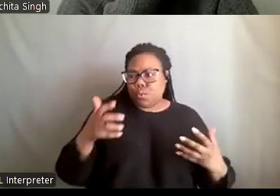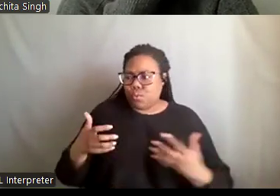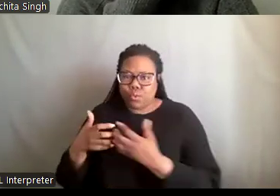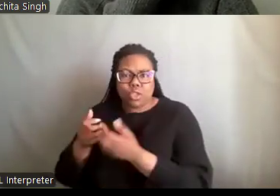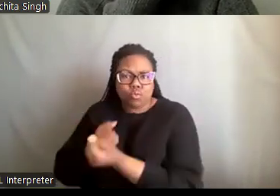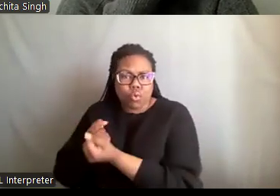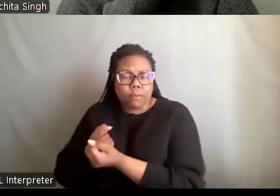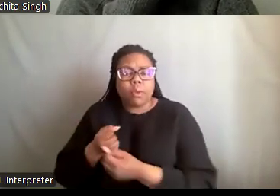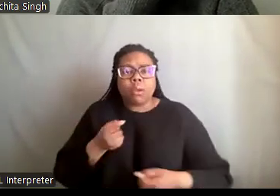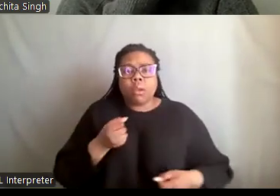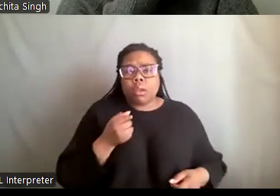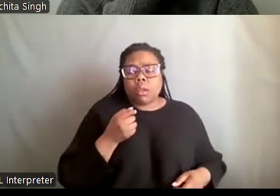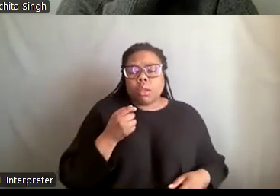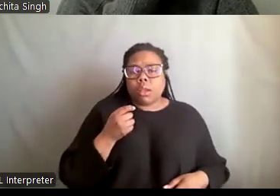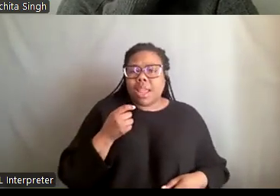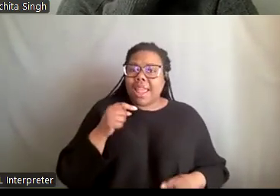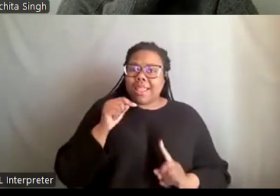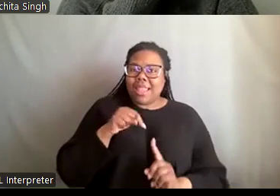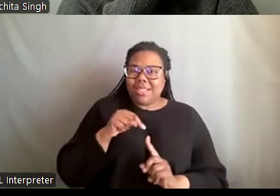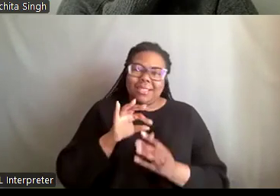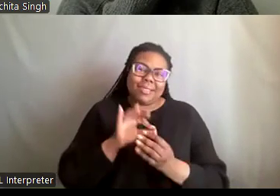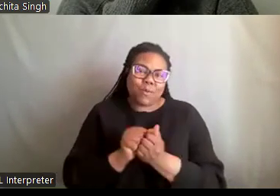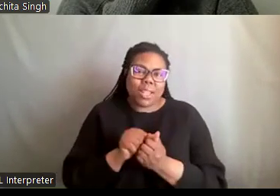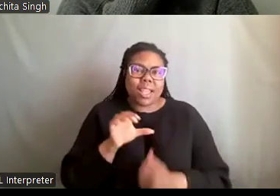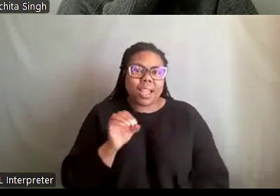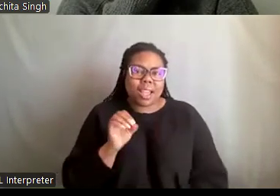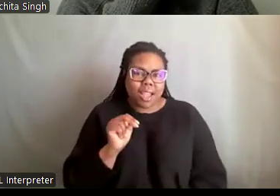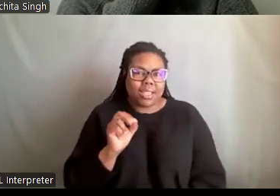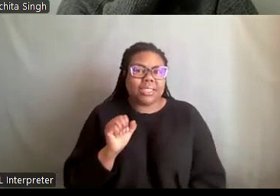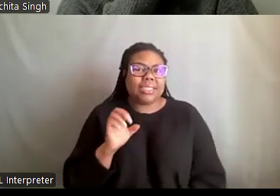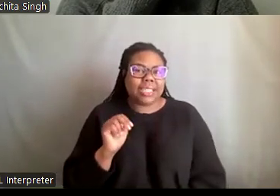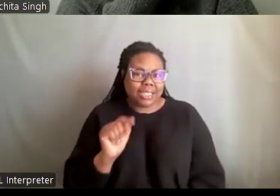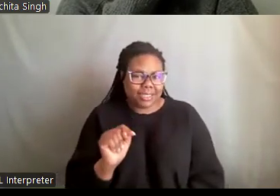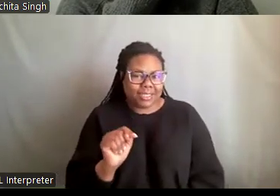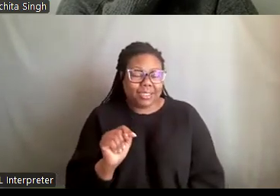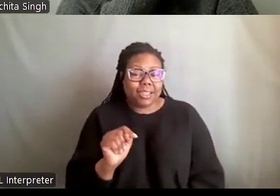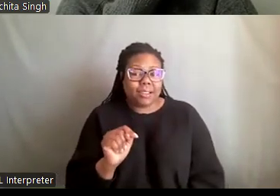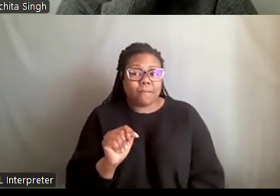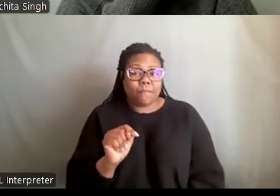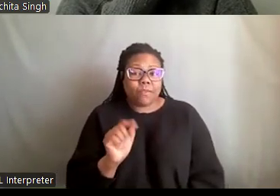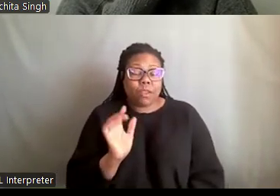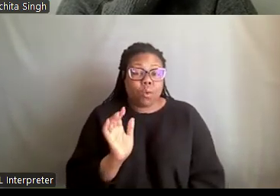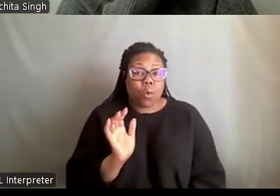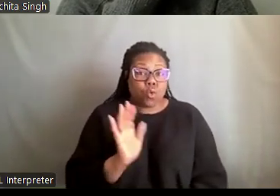so you can't -- and I'm thinking this falls in with